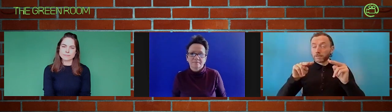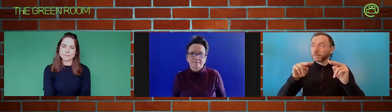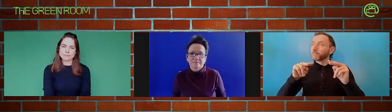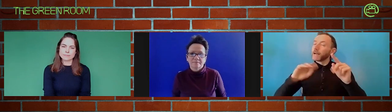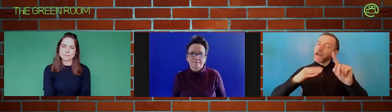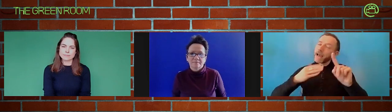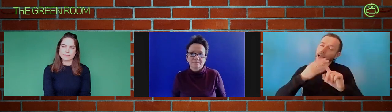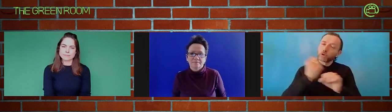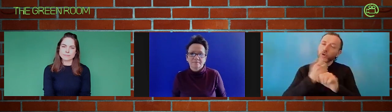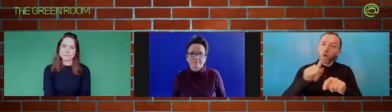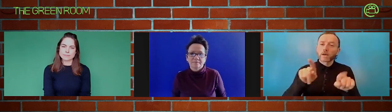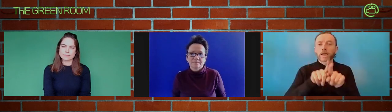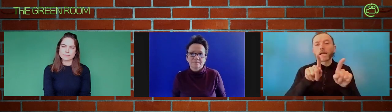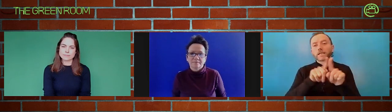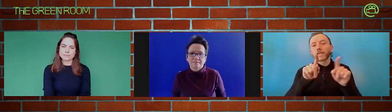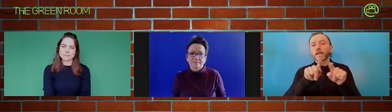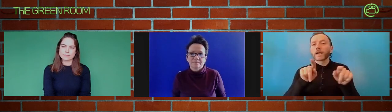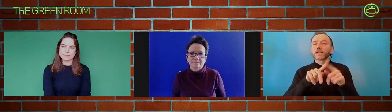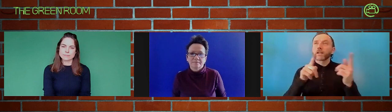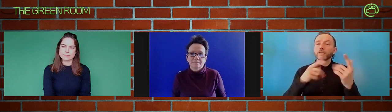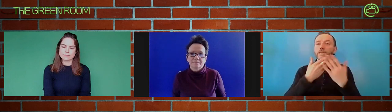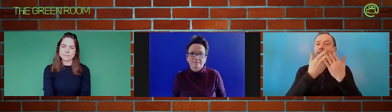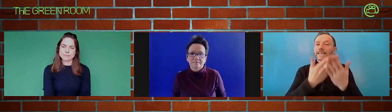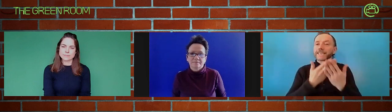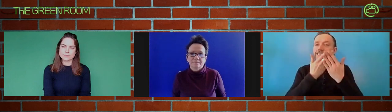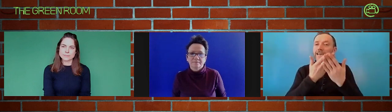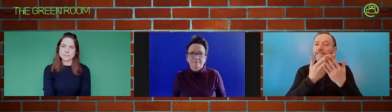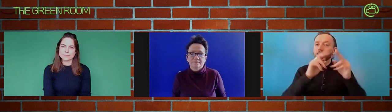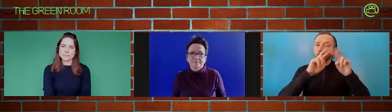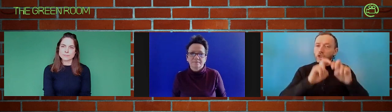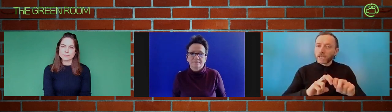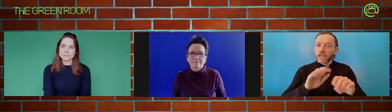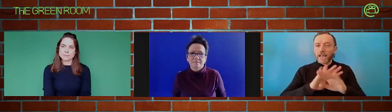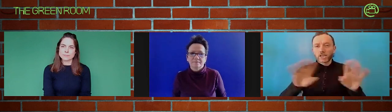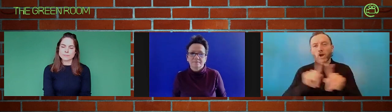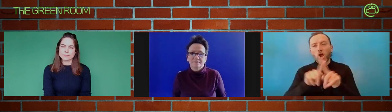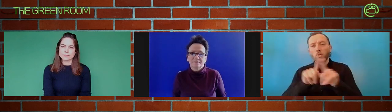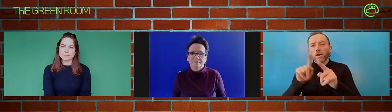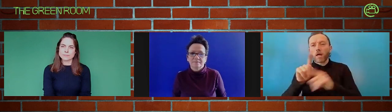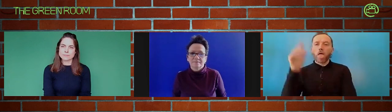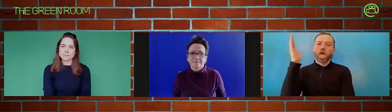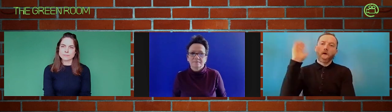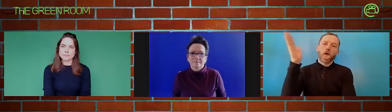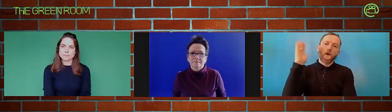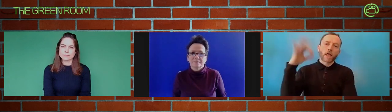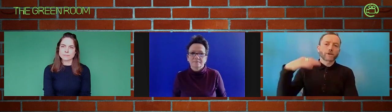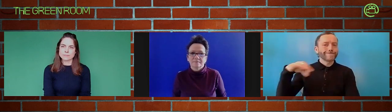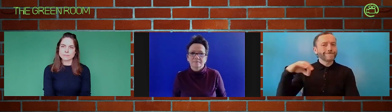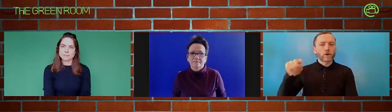talking and more walking, is what I would say. So when we have fora, when we get together,